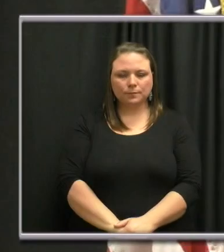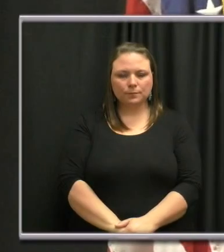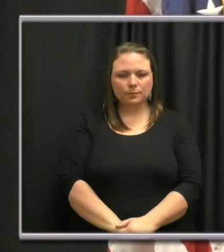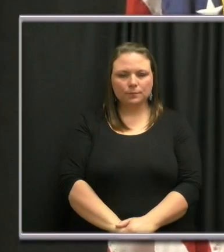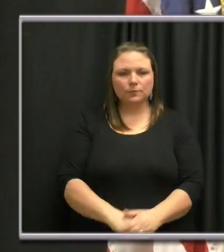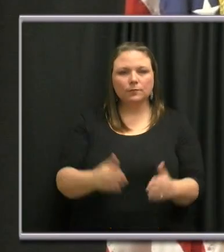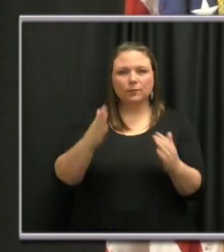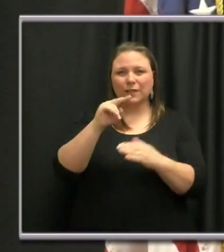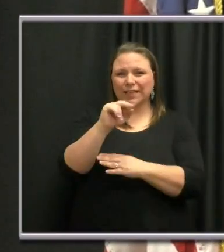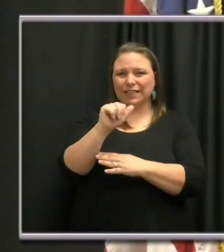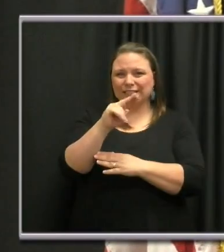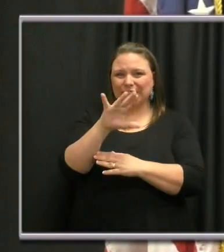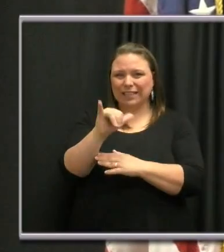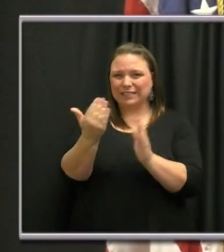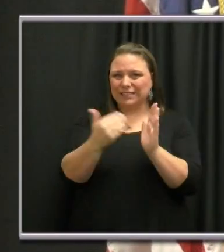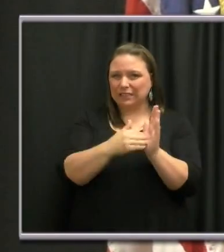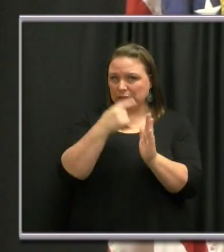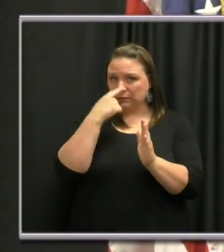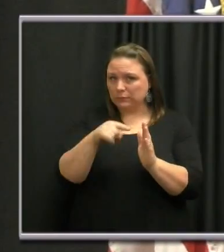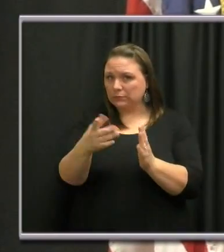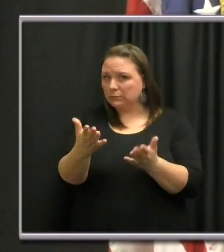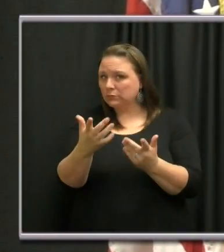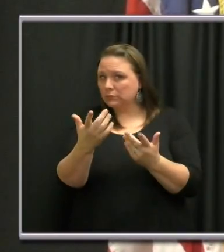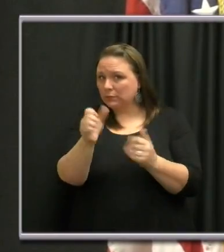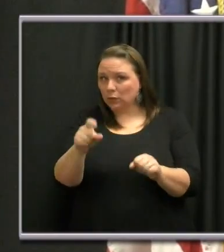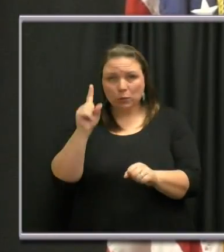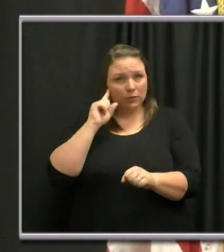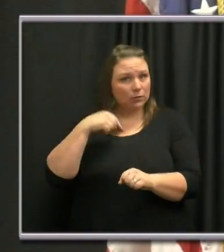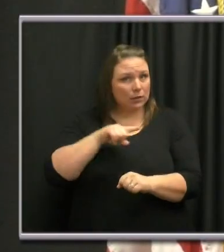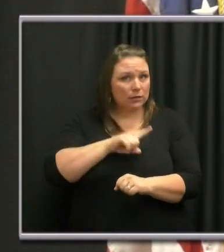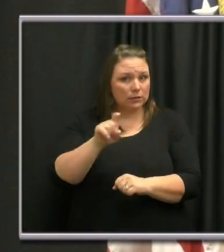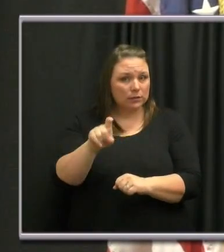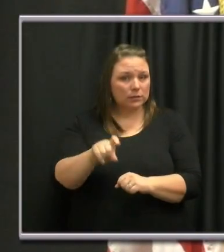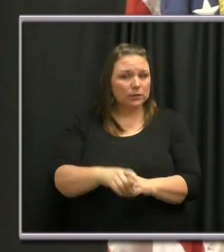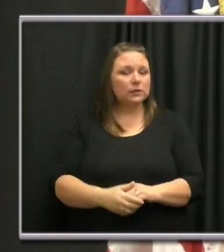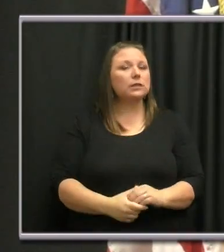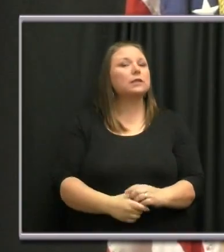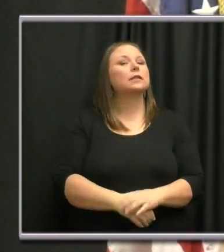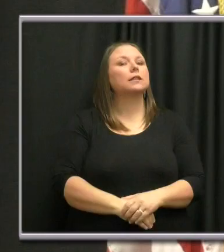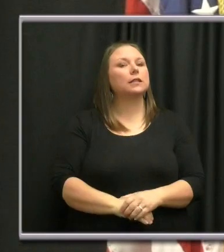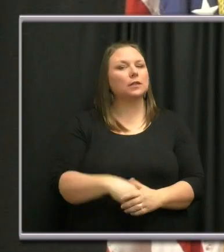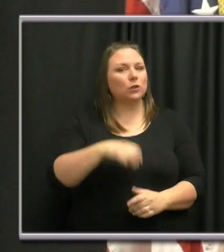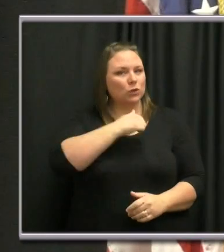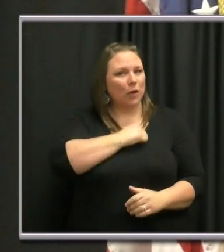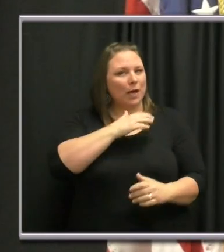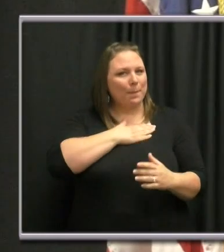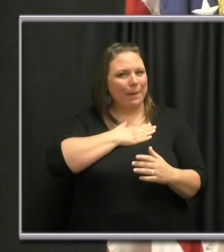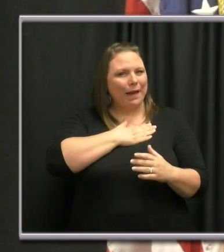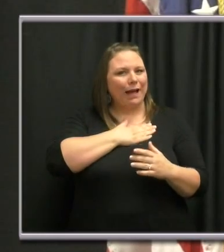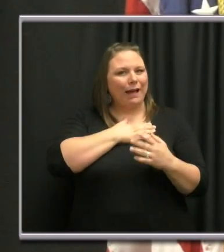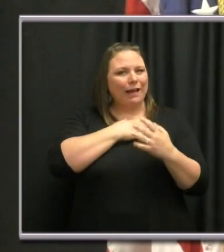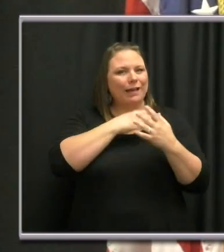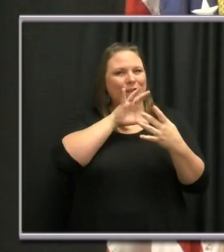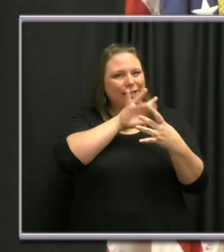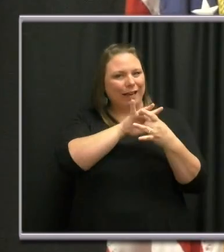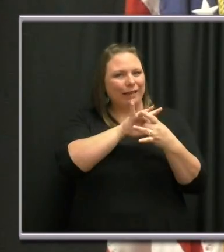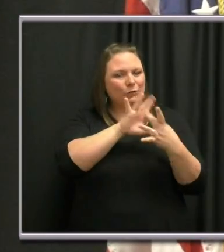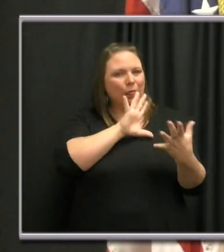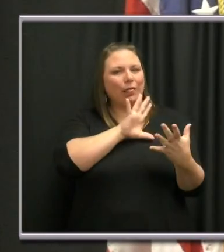COMMUNITY NEEDS. THANK YOU. MR NEXIUM IS ONE MORE TIME NANCY